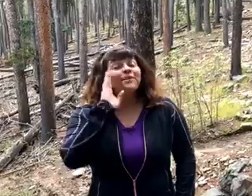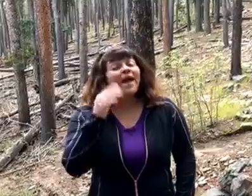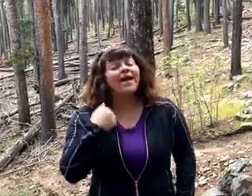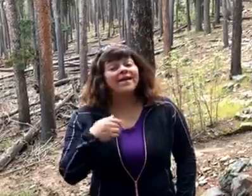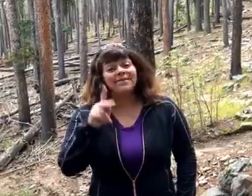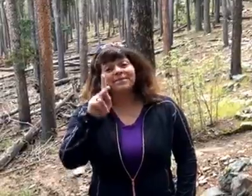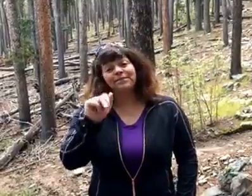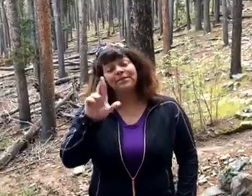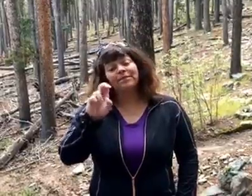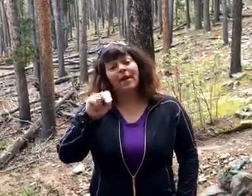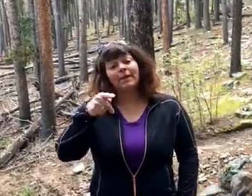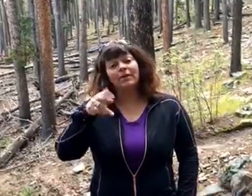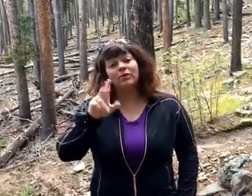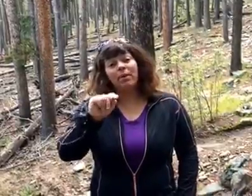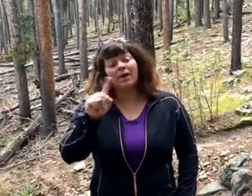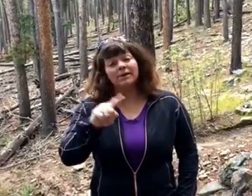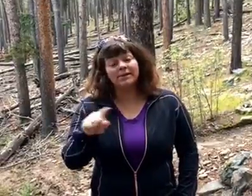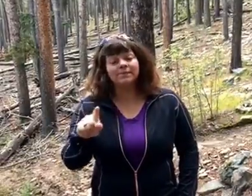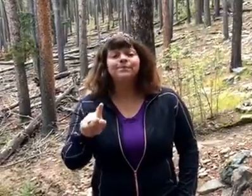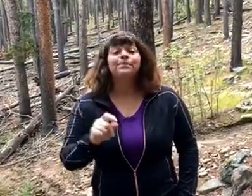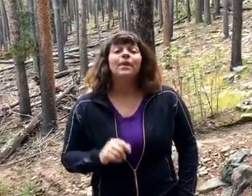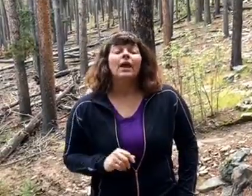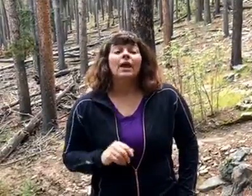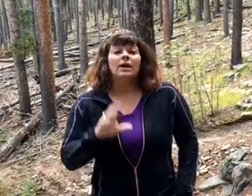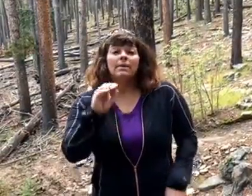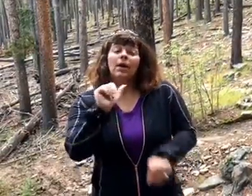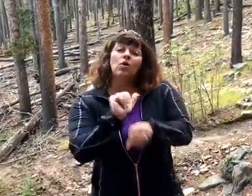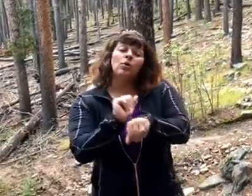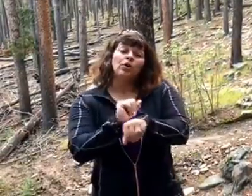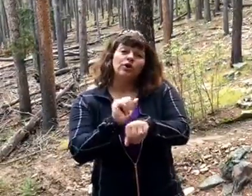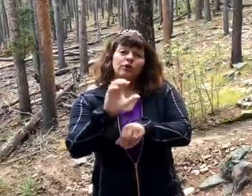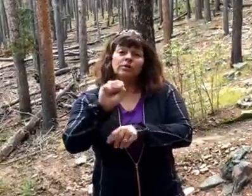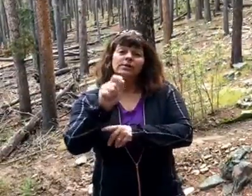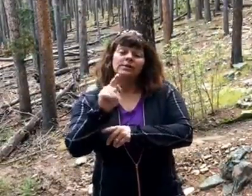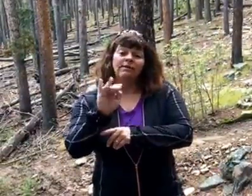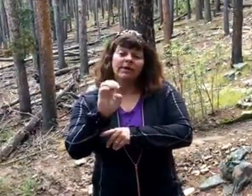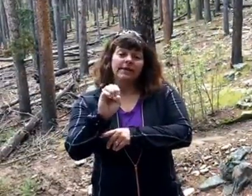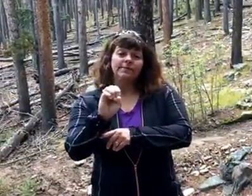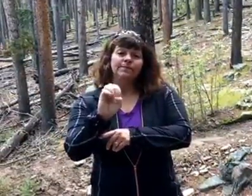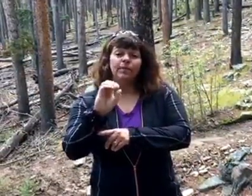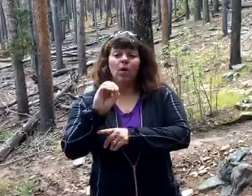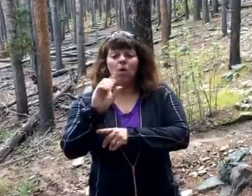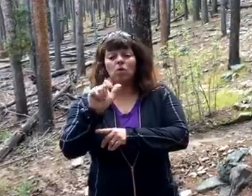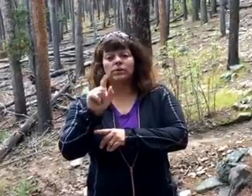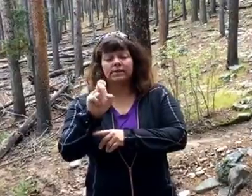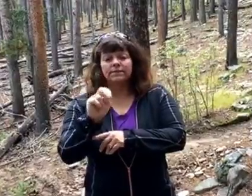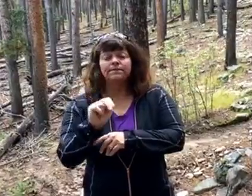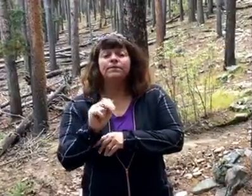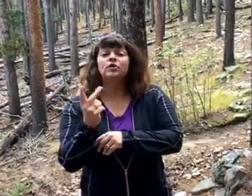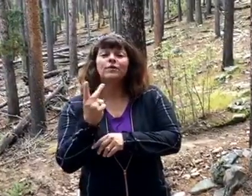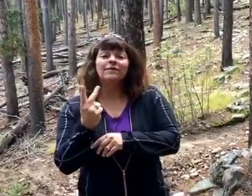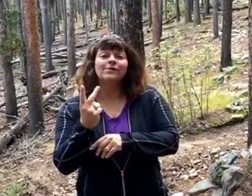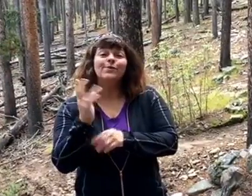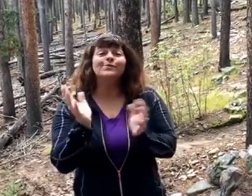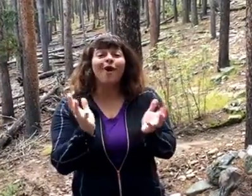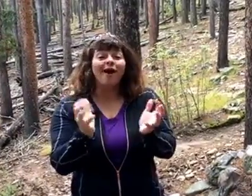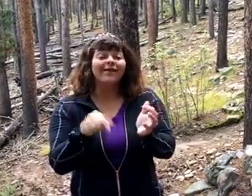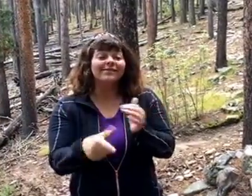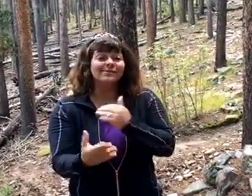Hi! I'm Karen Putz, with my co-worker Stephanie Olson the two of us we were talking this